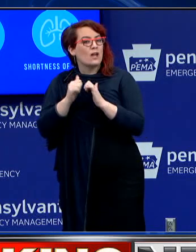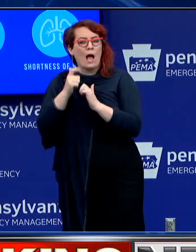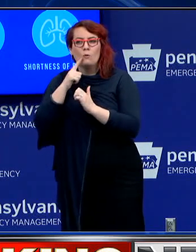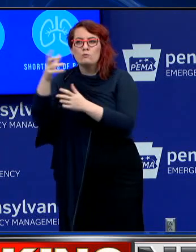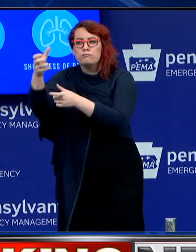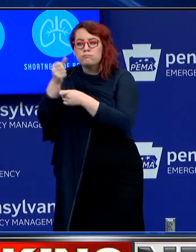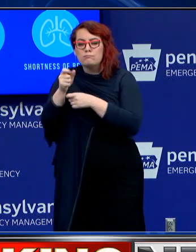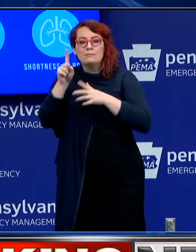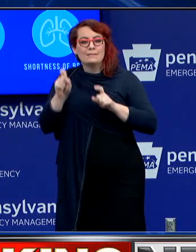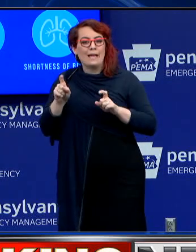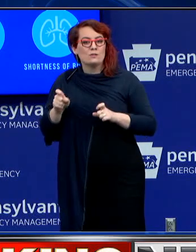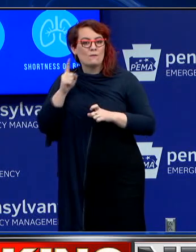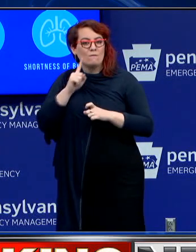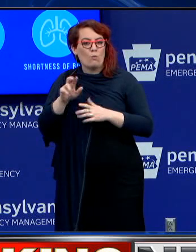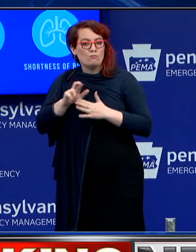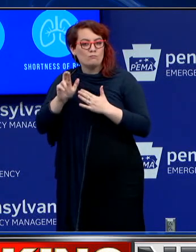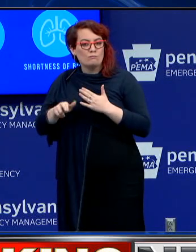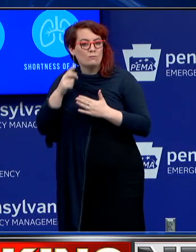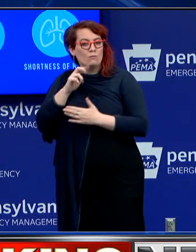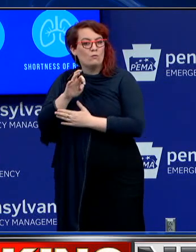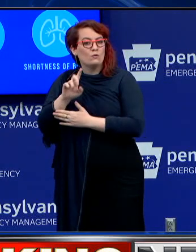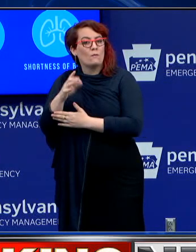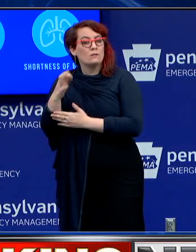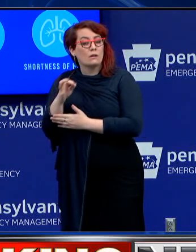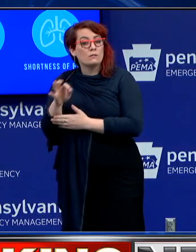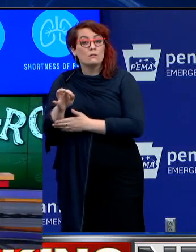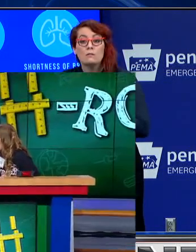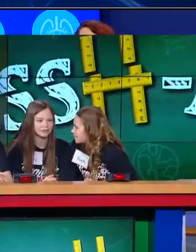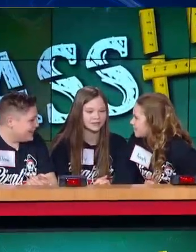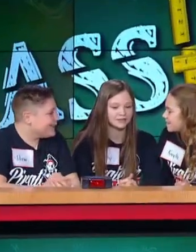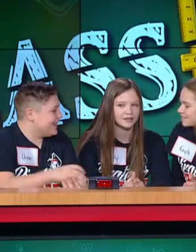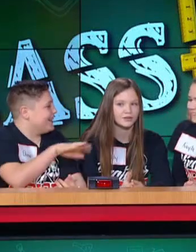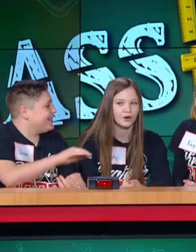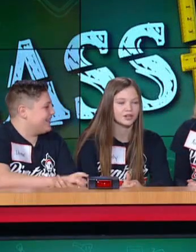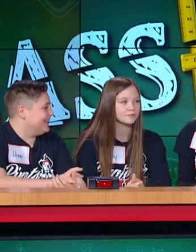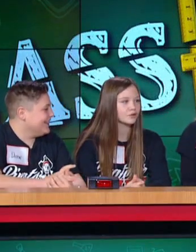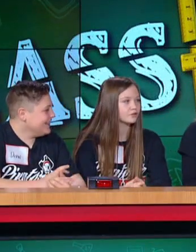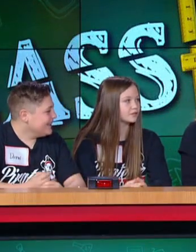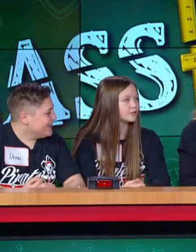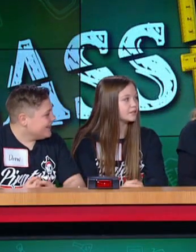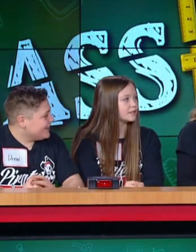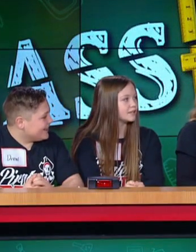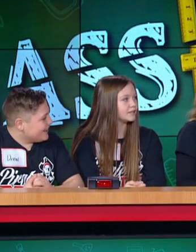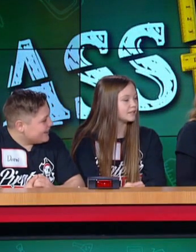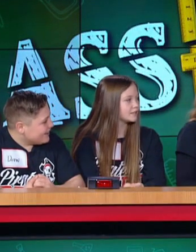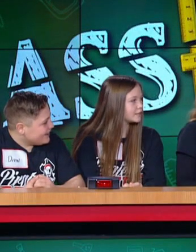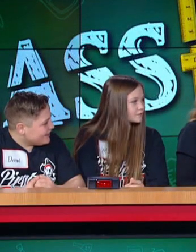MEASURES MINERALS RESISTANCE TO SCRATCHING WHAT IS THE HARDEST MINERAL?